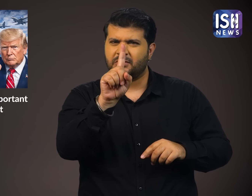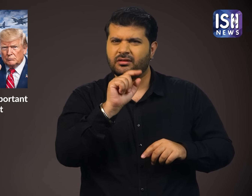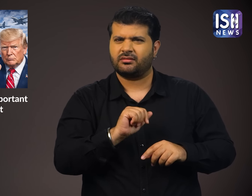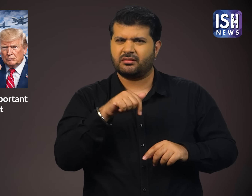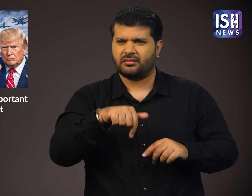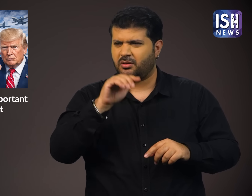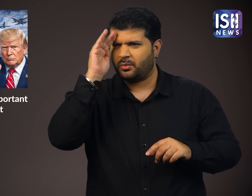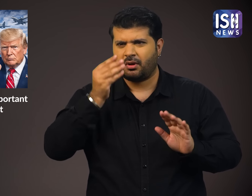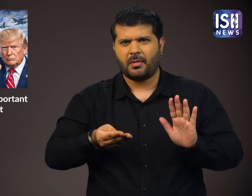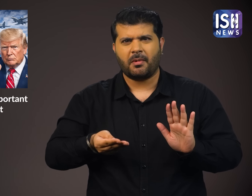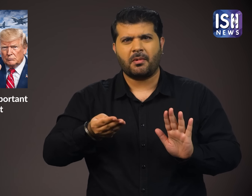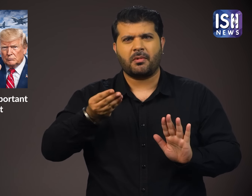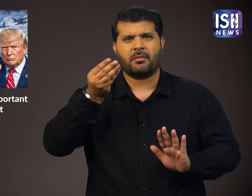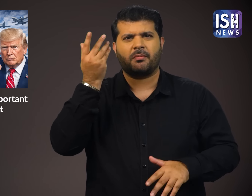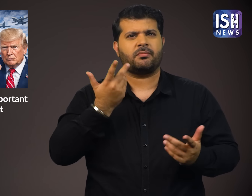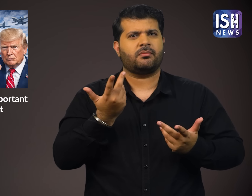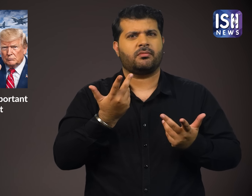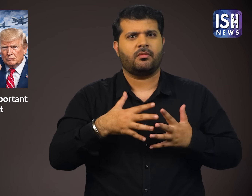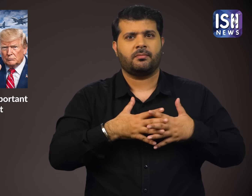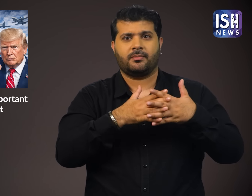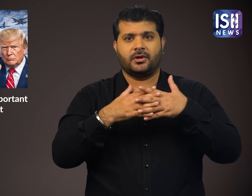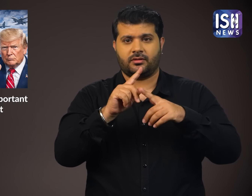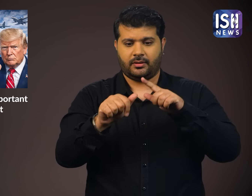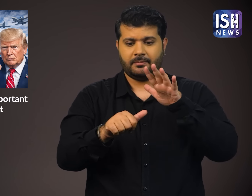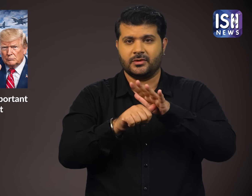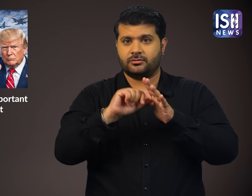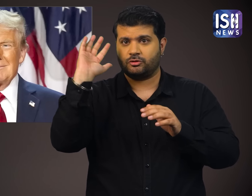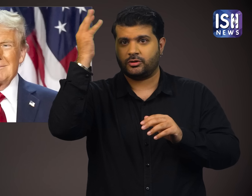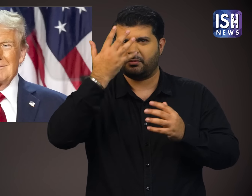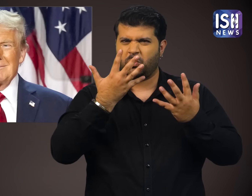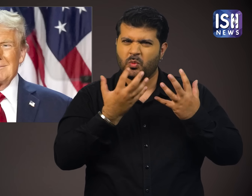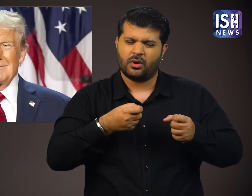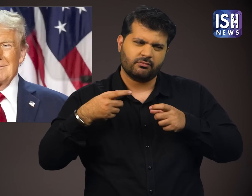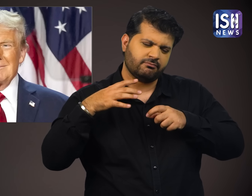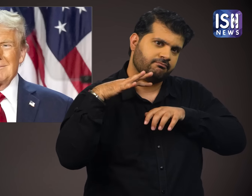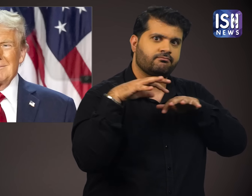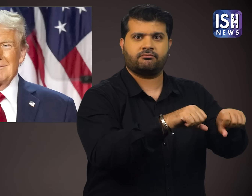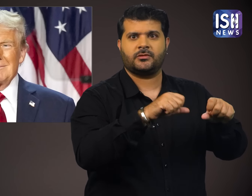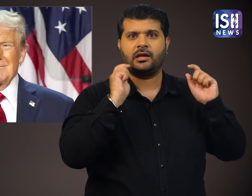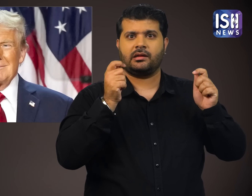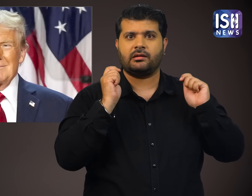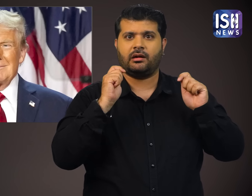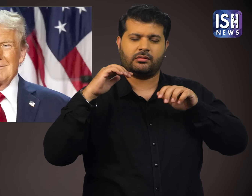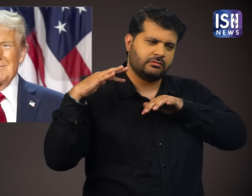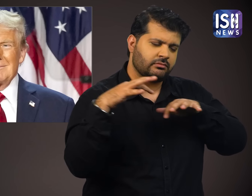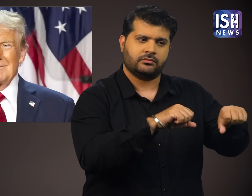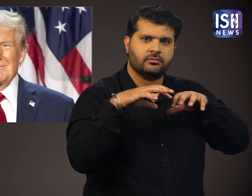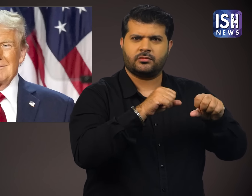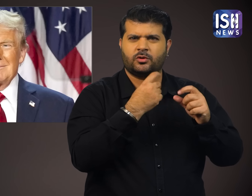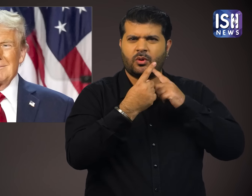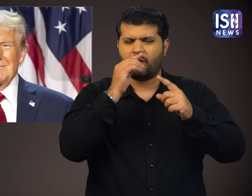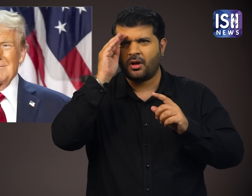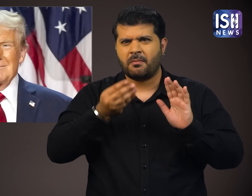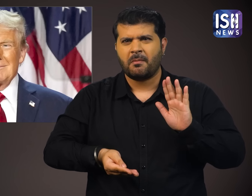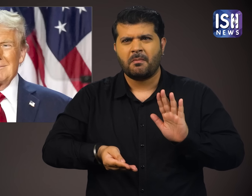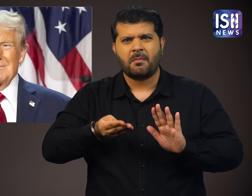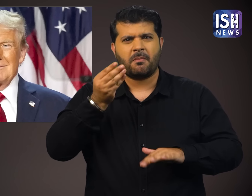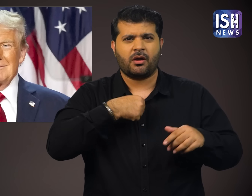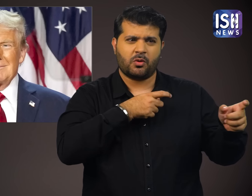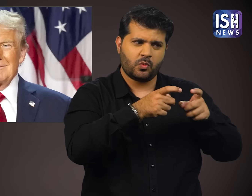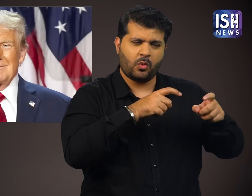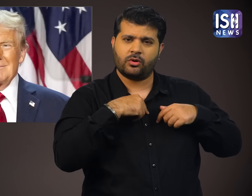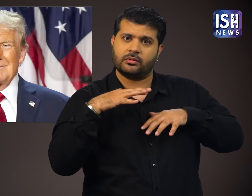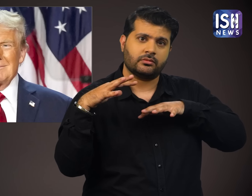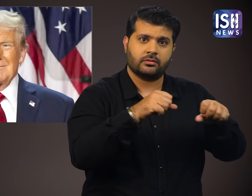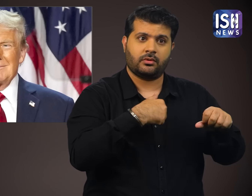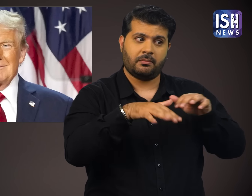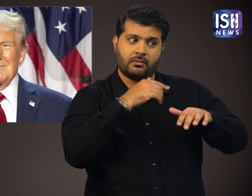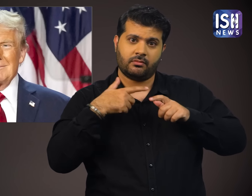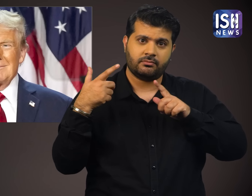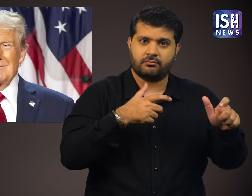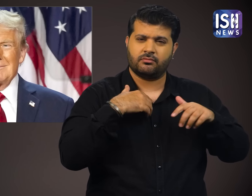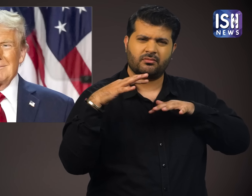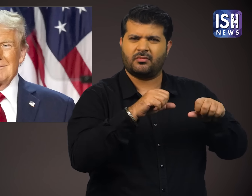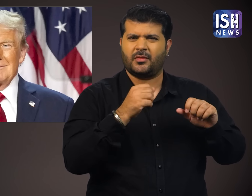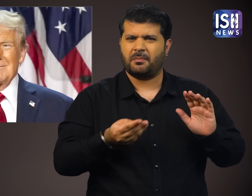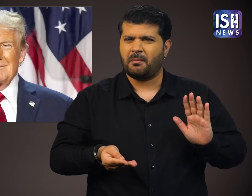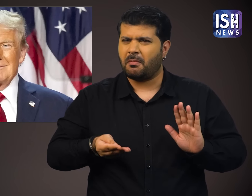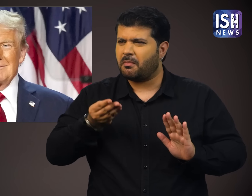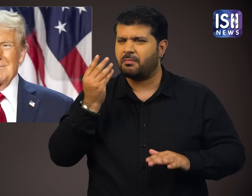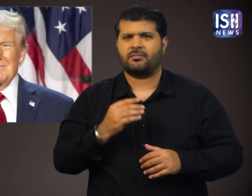However, an increasingly popular news is that of Trump threatening to take control of Greenland.